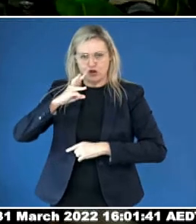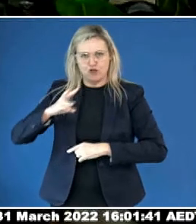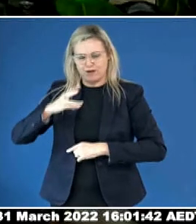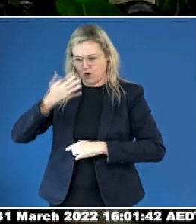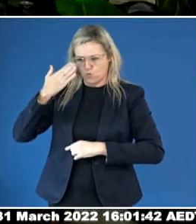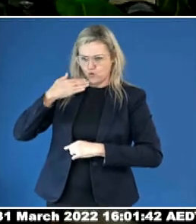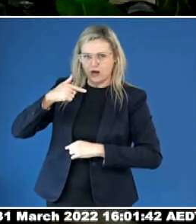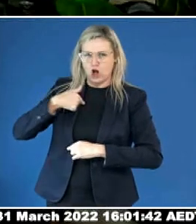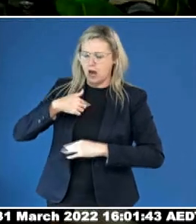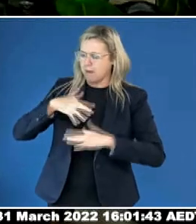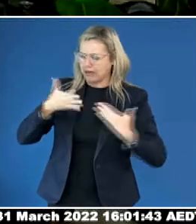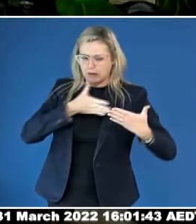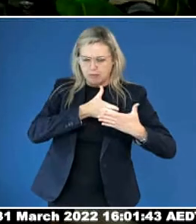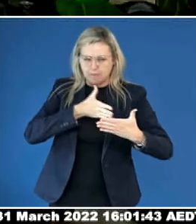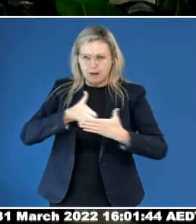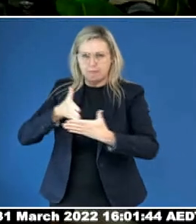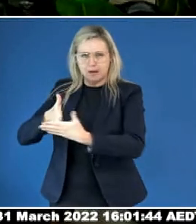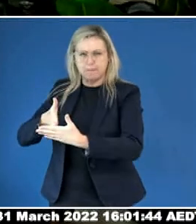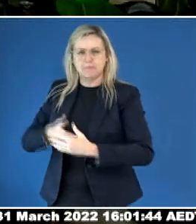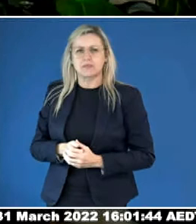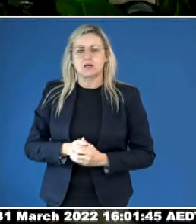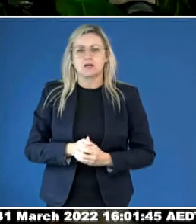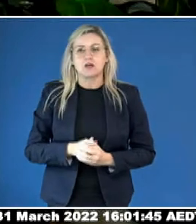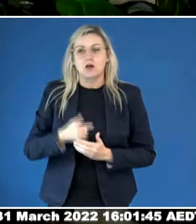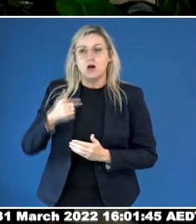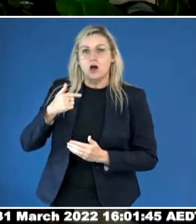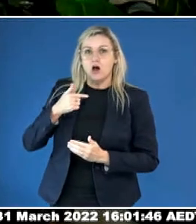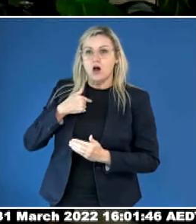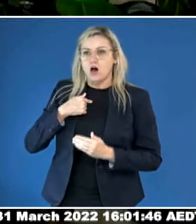life. Going through the process and getting involved in reporting was overwhelming for